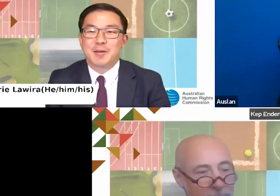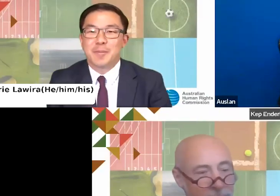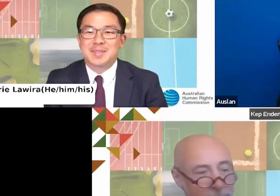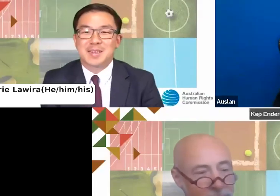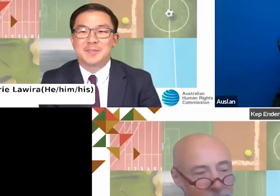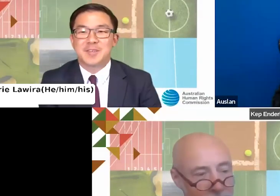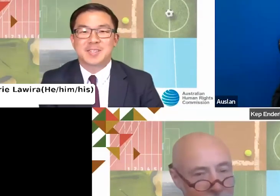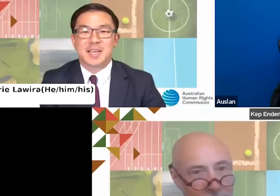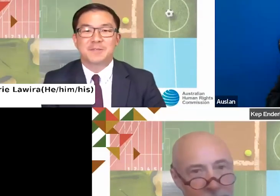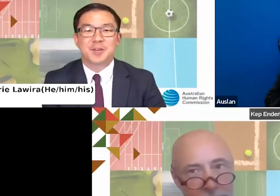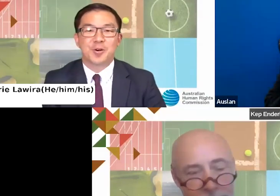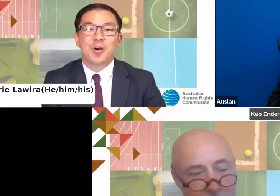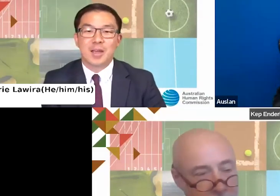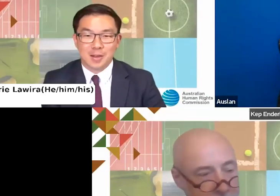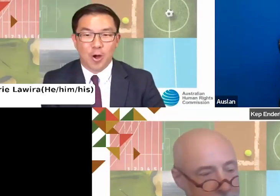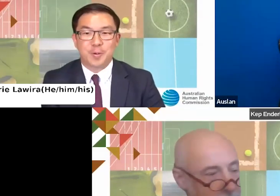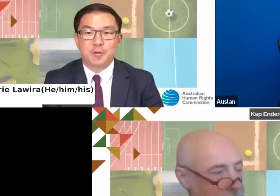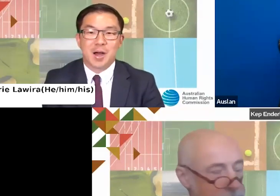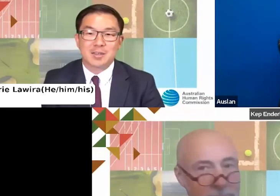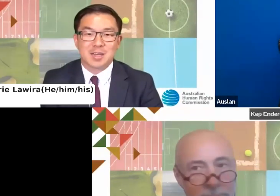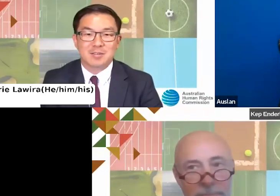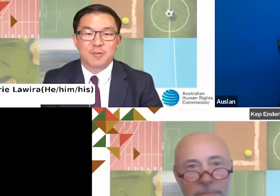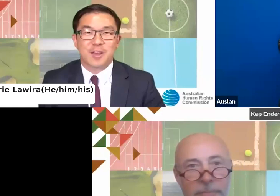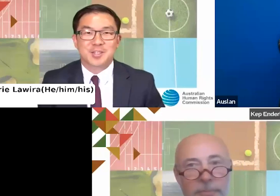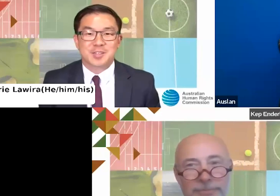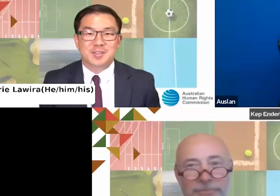Ambassador Visentin, for your opening remarks and reflections.